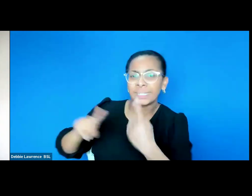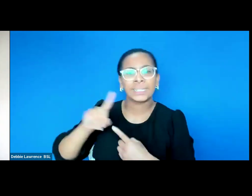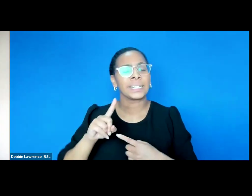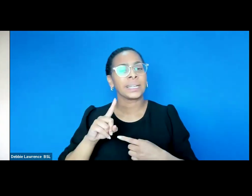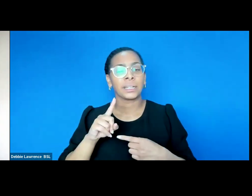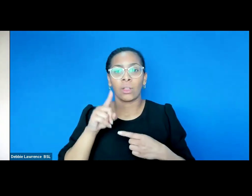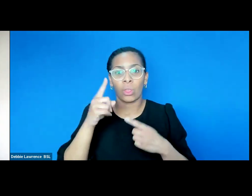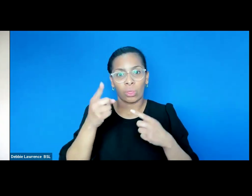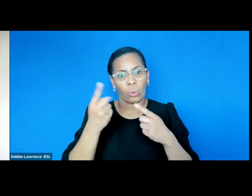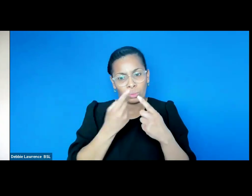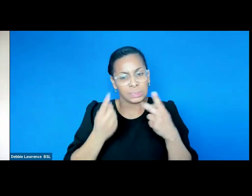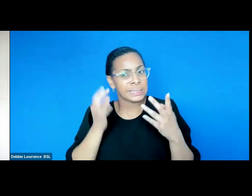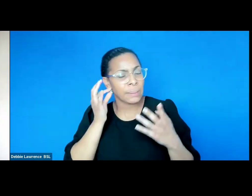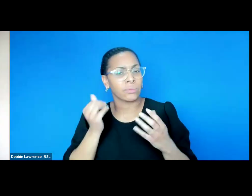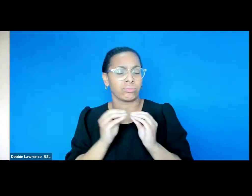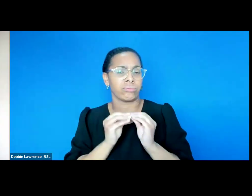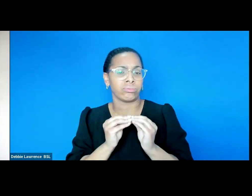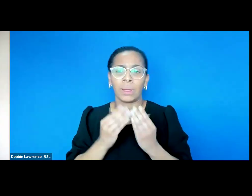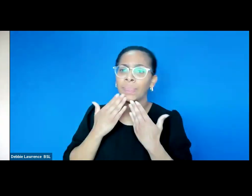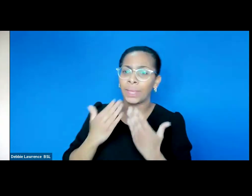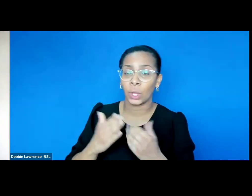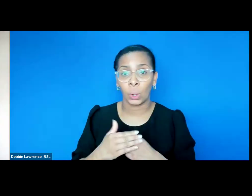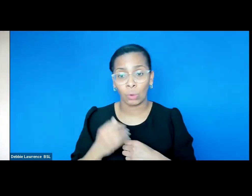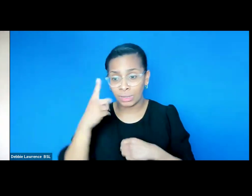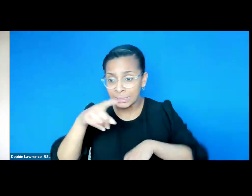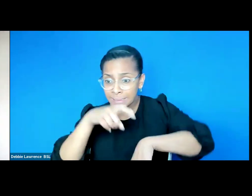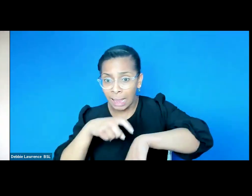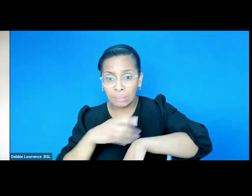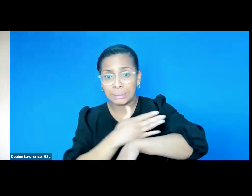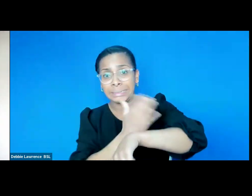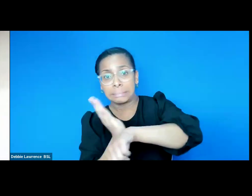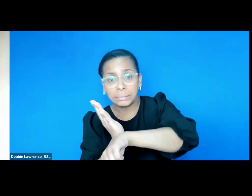I really appreciate. I'm aware we are running very we're running out of time, basically.